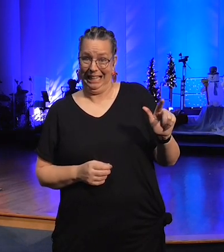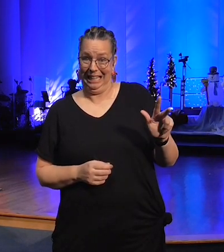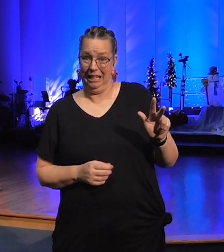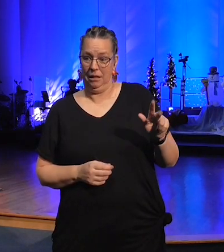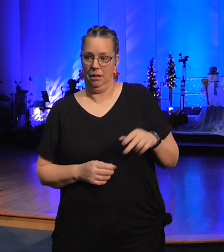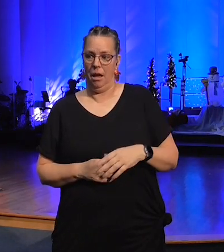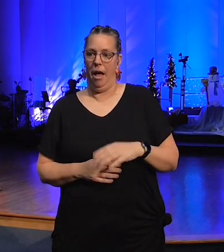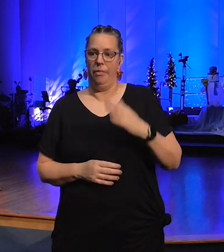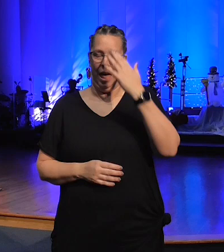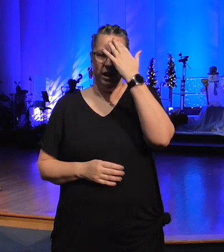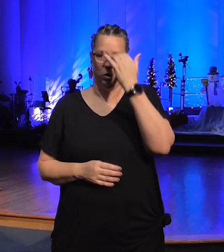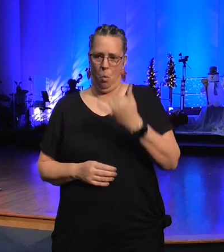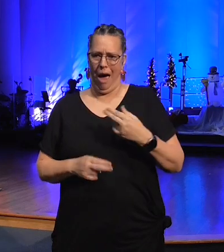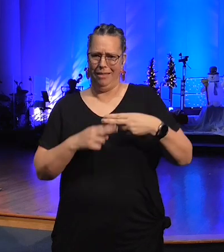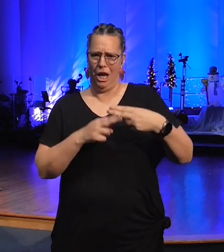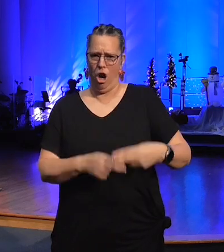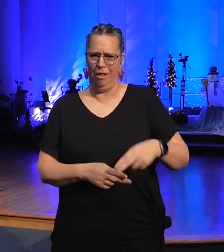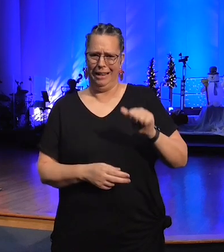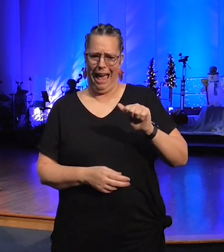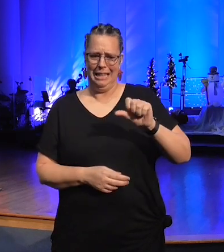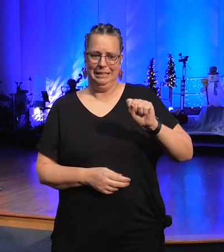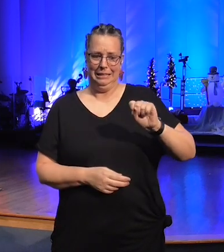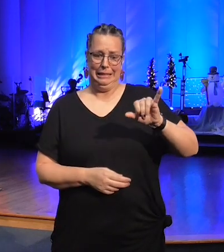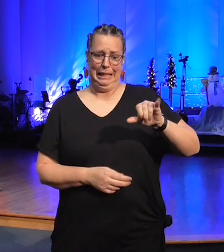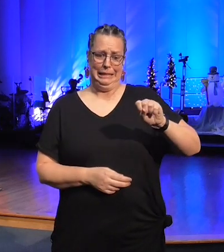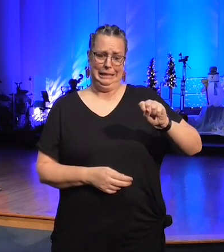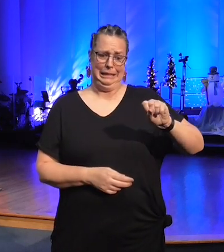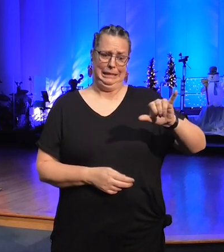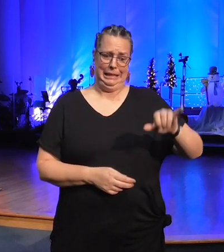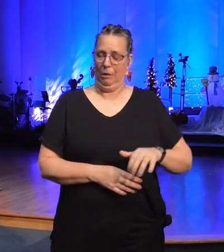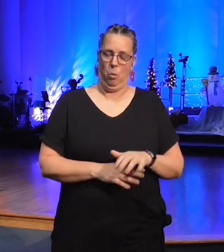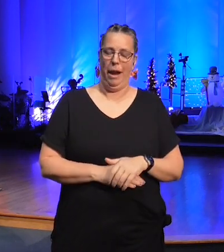with that that's kind of cool that'll be on the final by the way why they called him a [ __ ] I